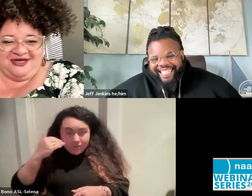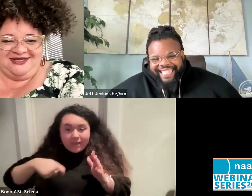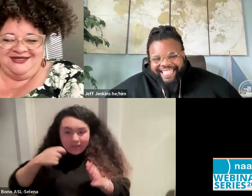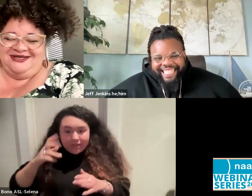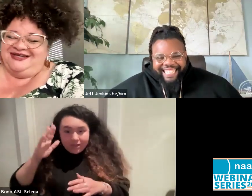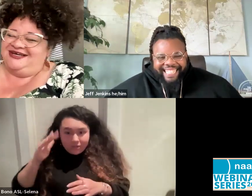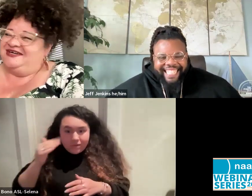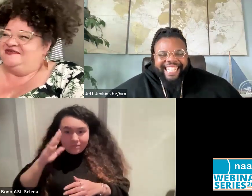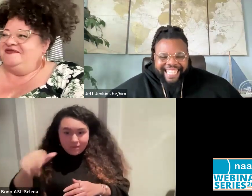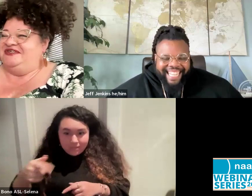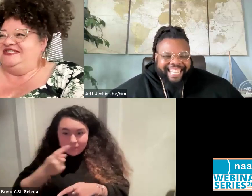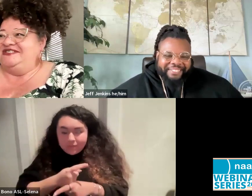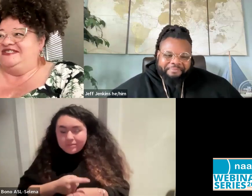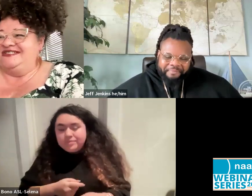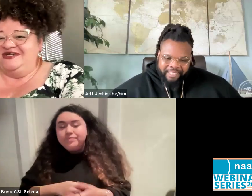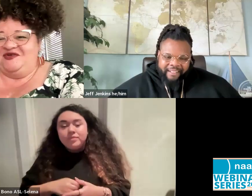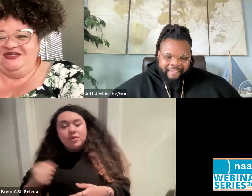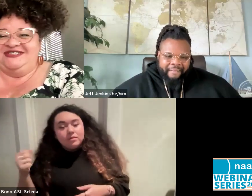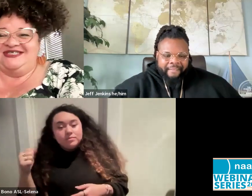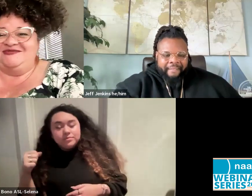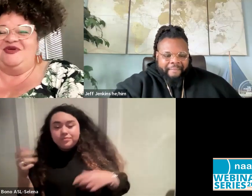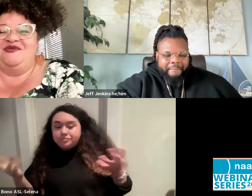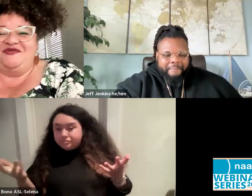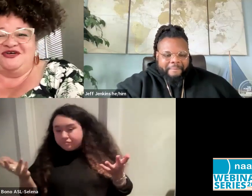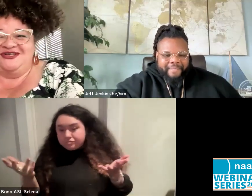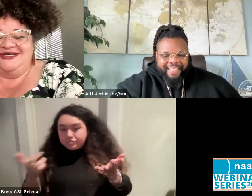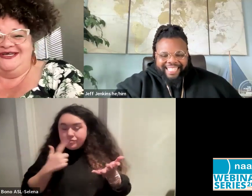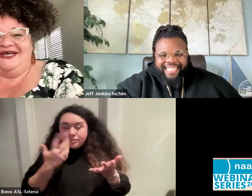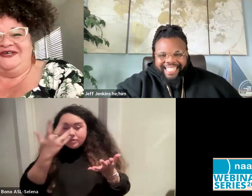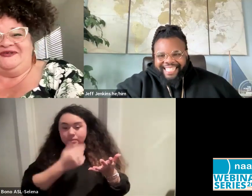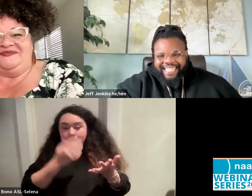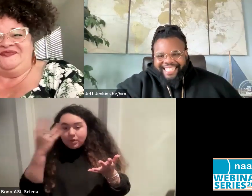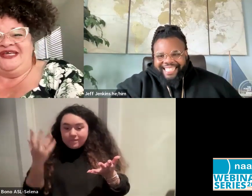Right? It's just, you know, which is just beautiful.